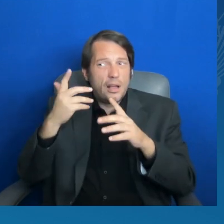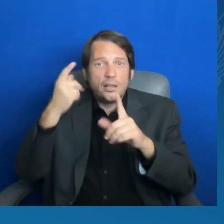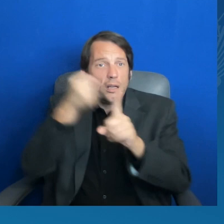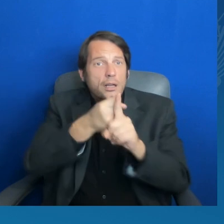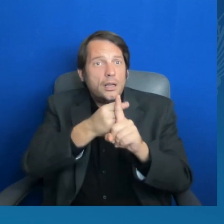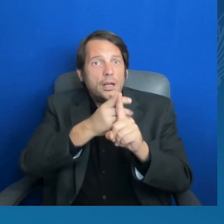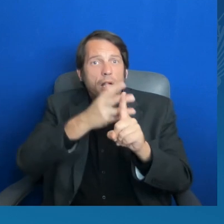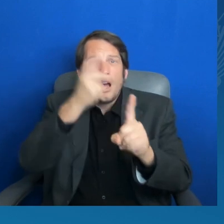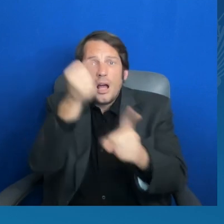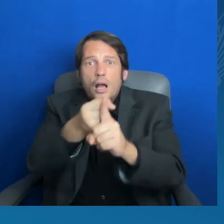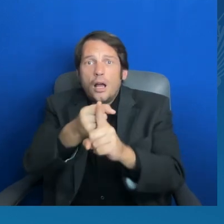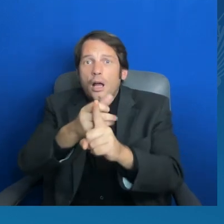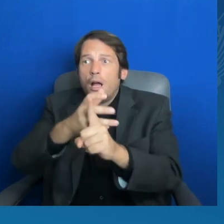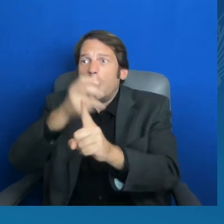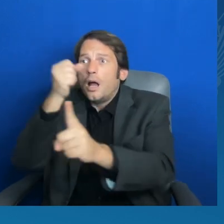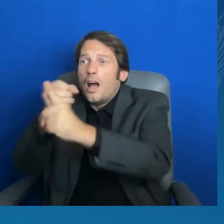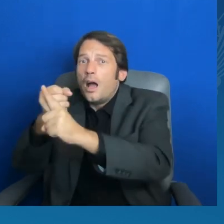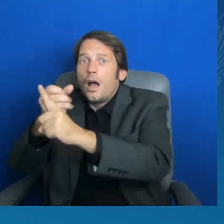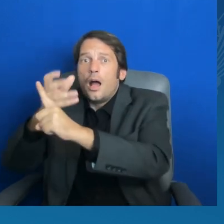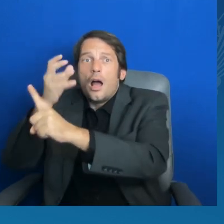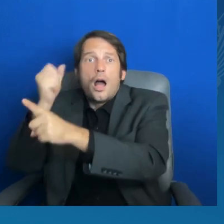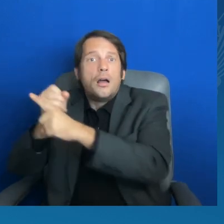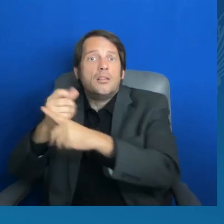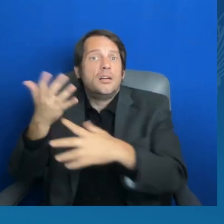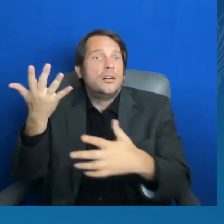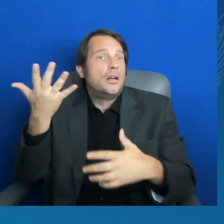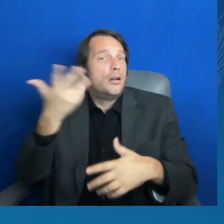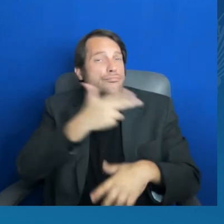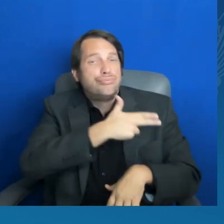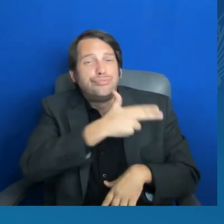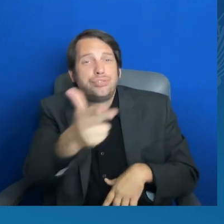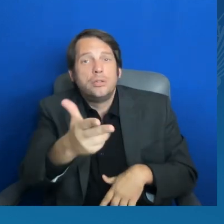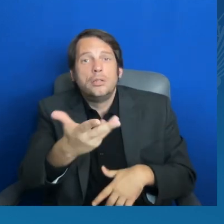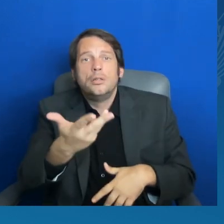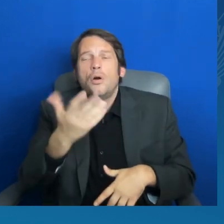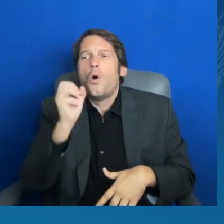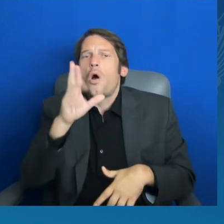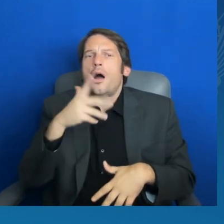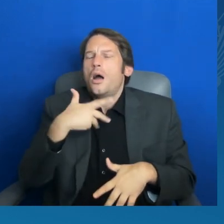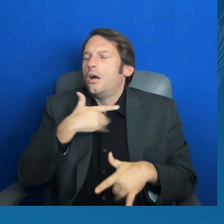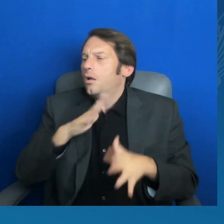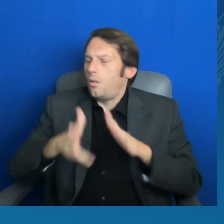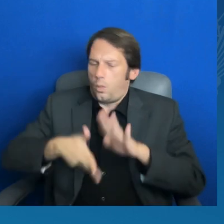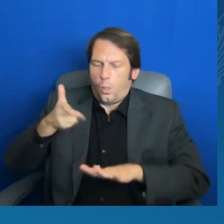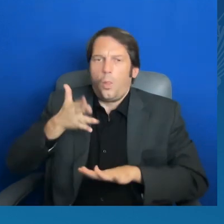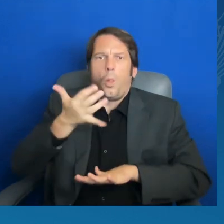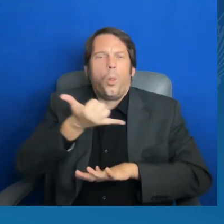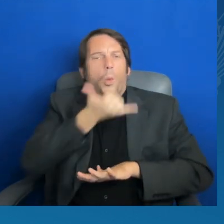or suicide by gun or an accidental shooting